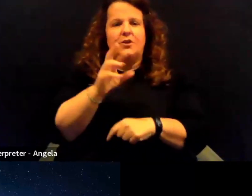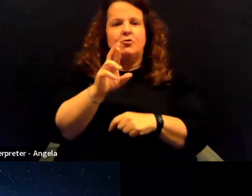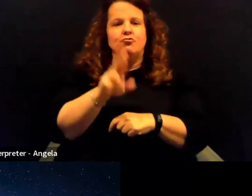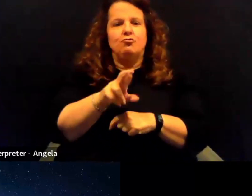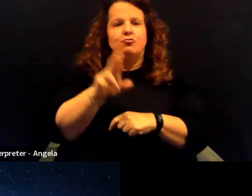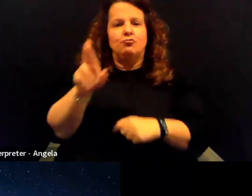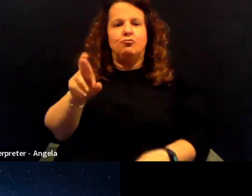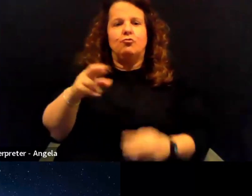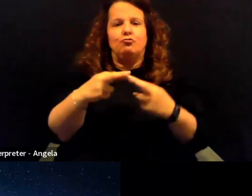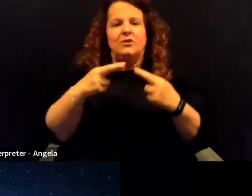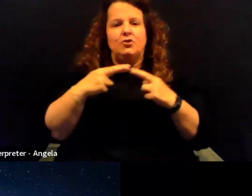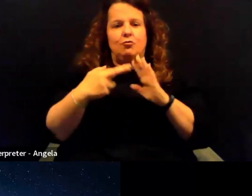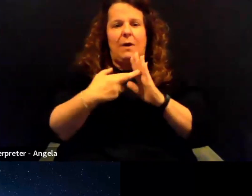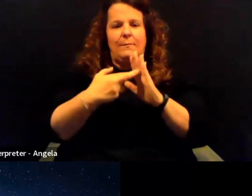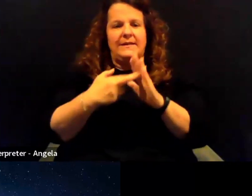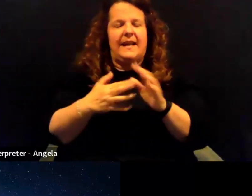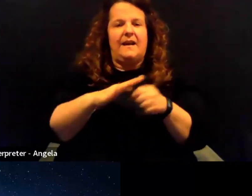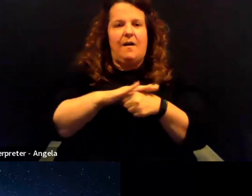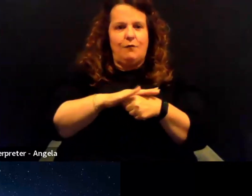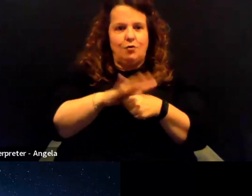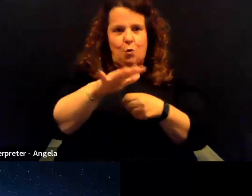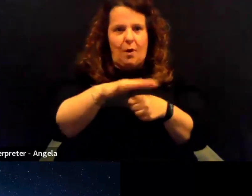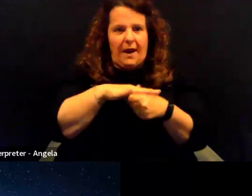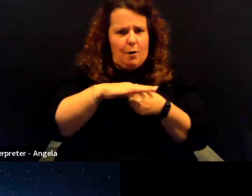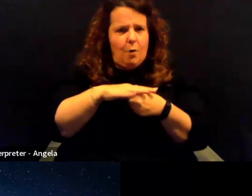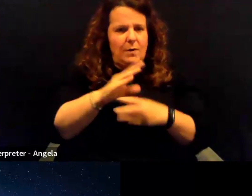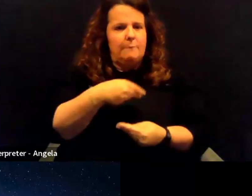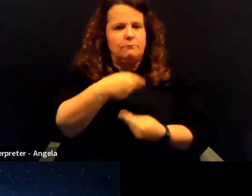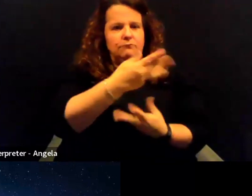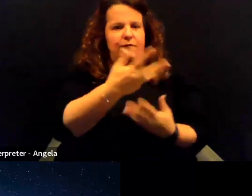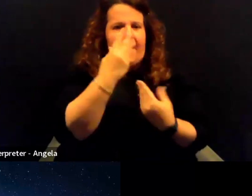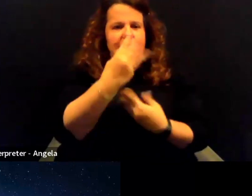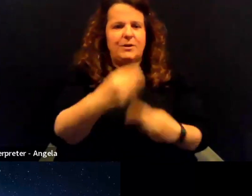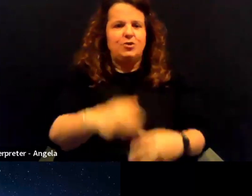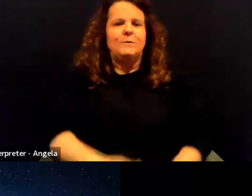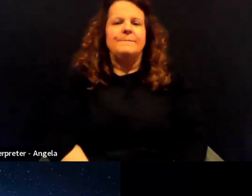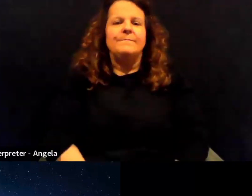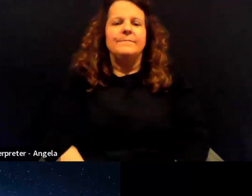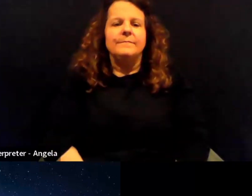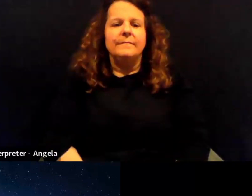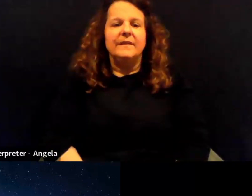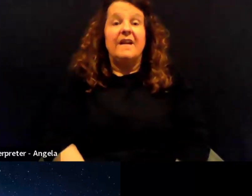area would be able to provide those answers. We have 4 minutes left. Is there.